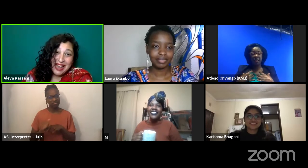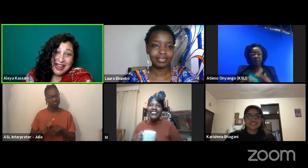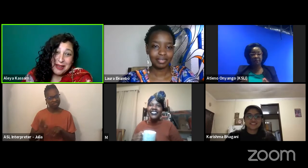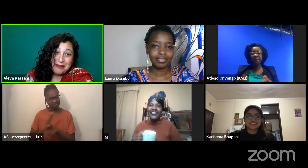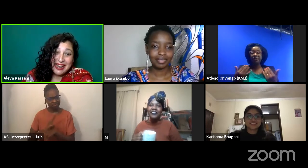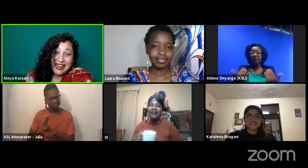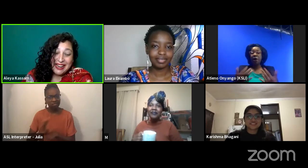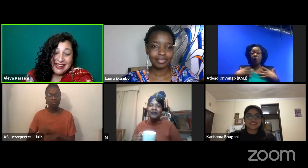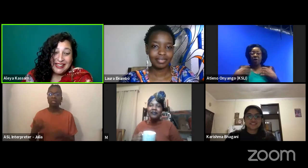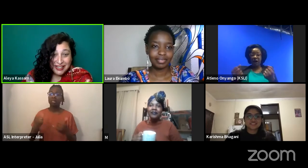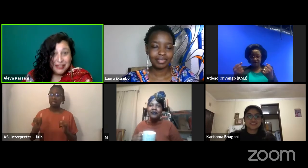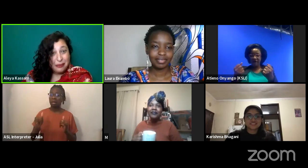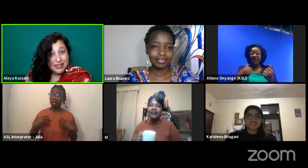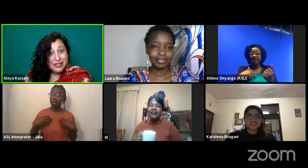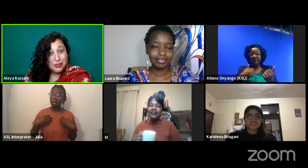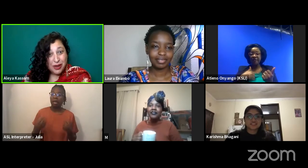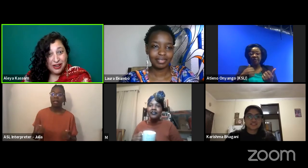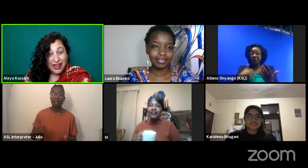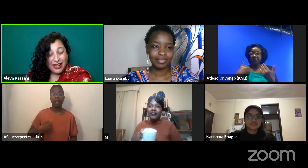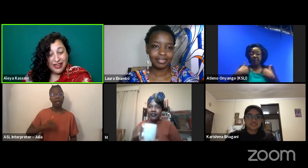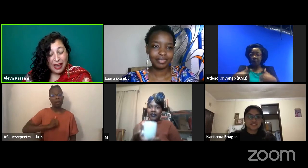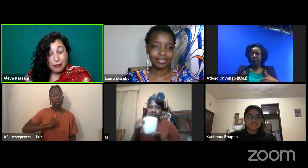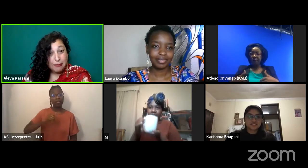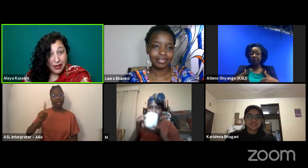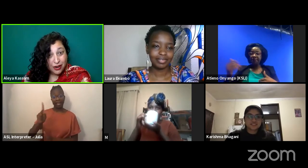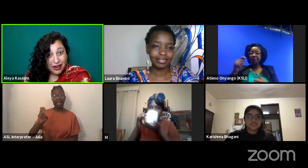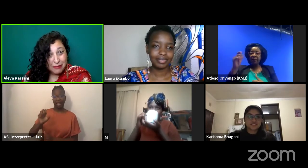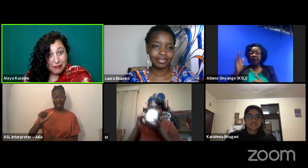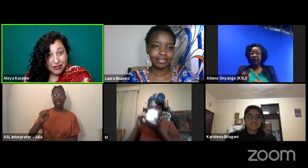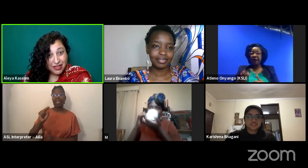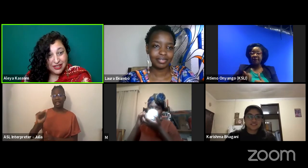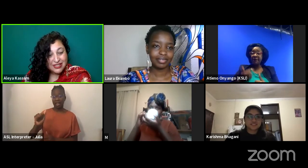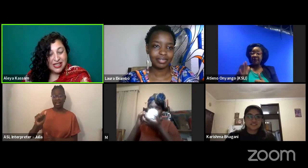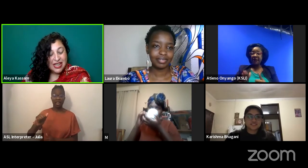I am a Kenyan feminist as well, I am a maker, I make things.